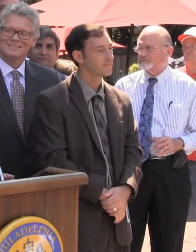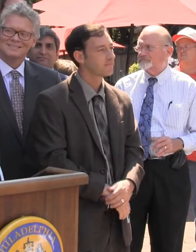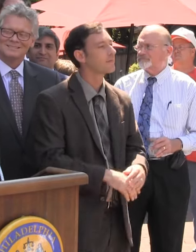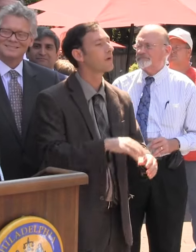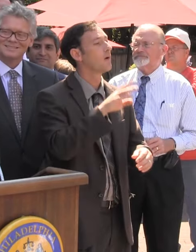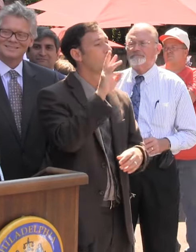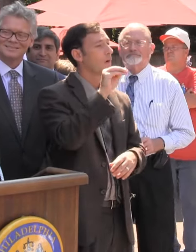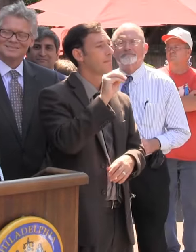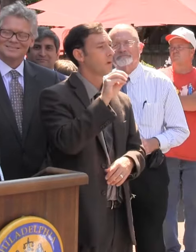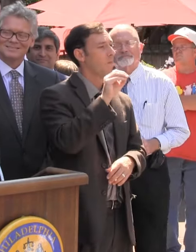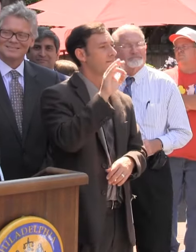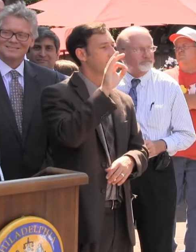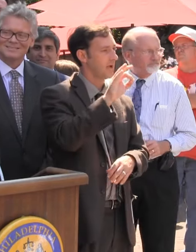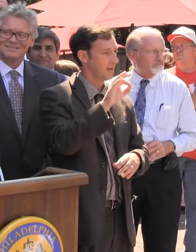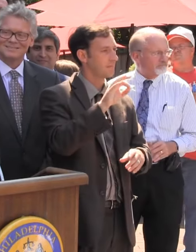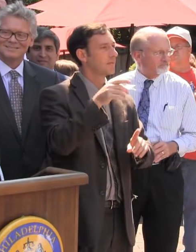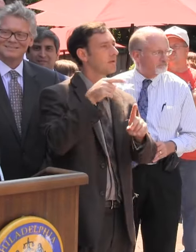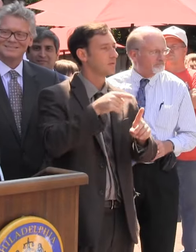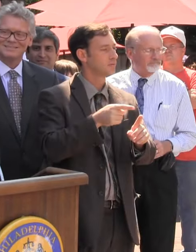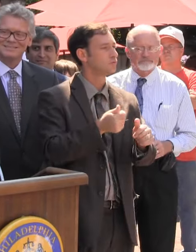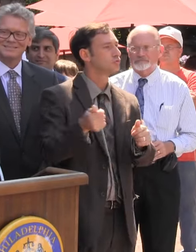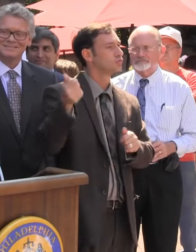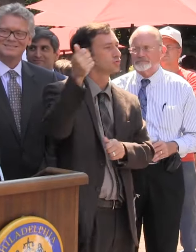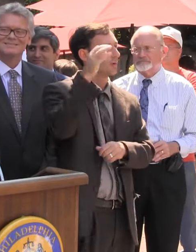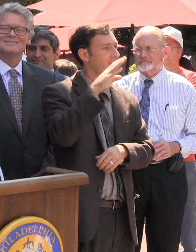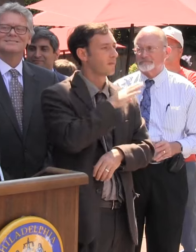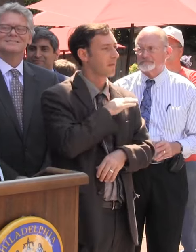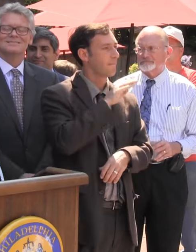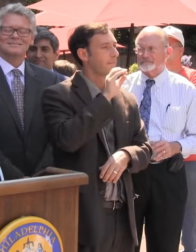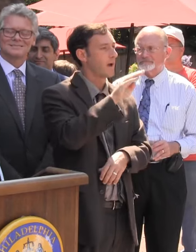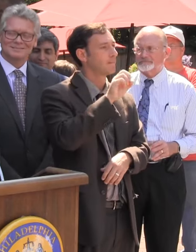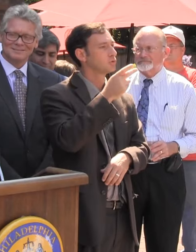Meeting of Families president and chairman of the board Bob Shurfly is here, the official